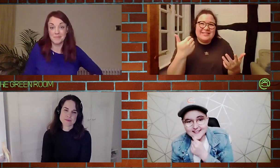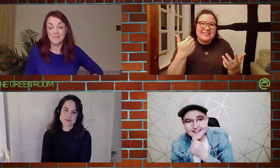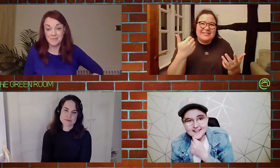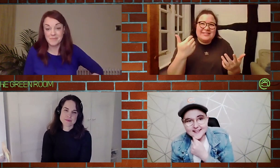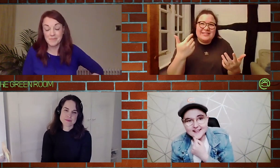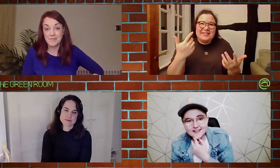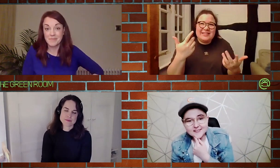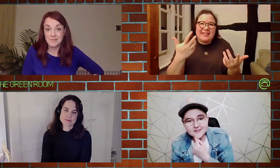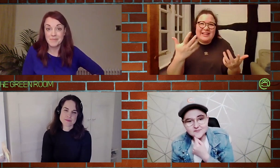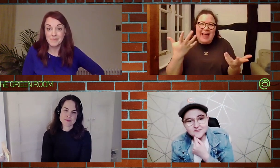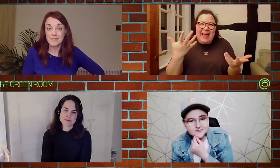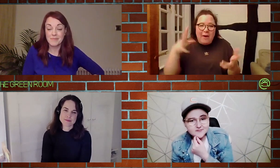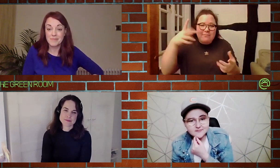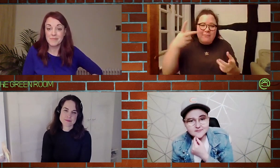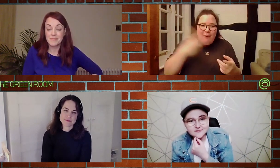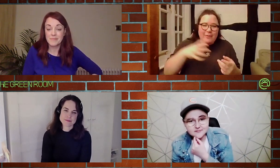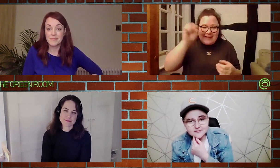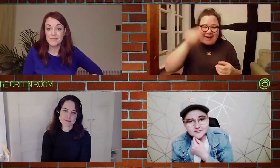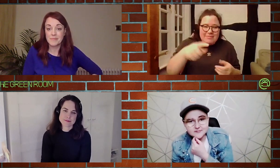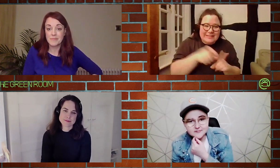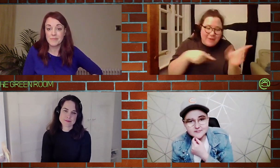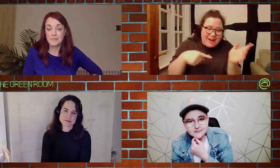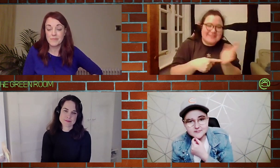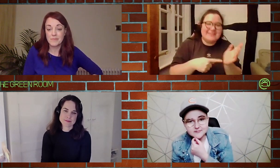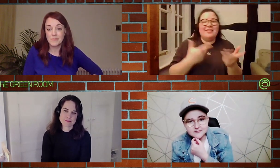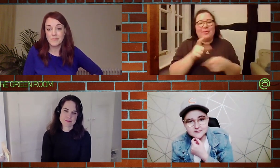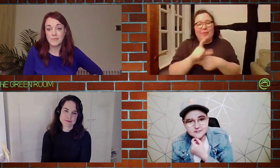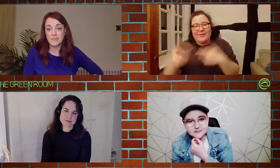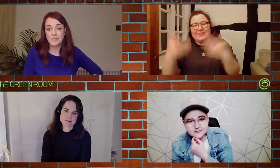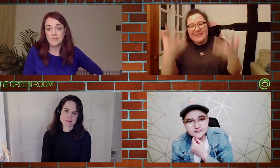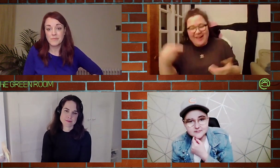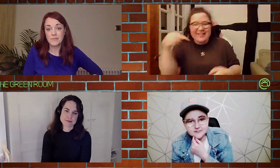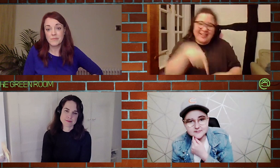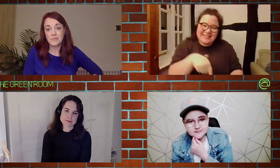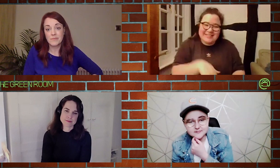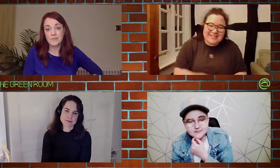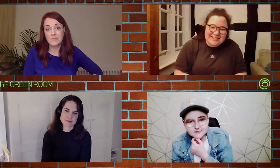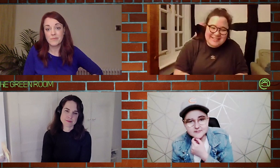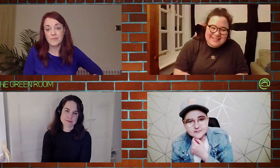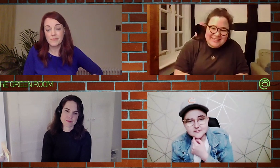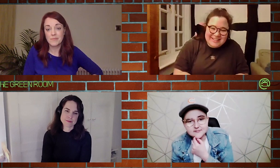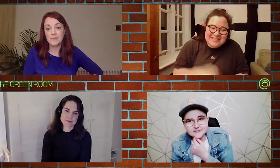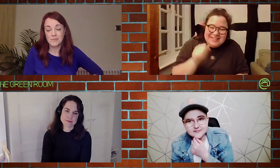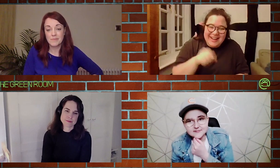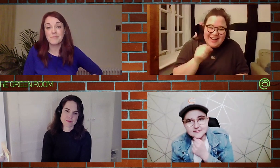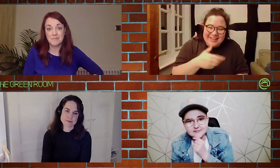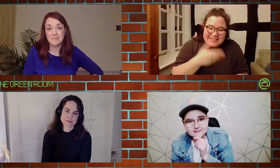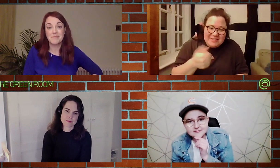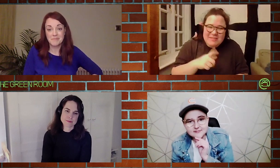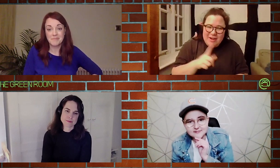So it was really lovely. I always remember us from DYT and the course and now we've had this